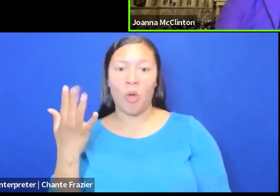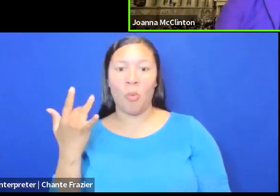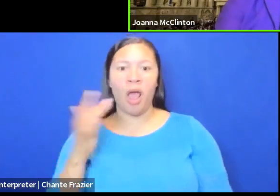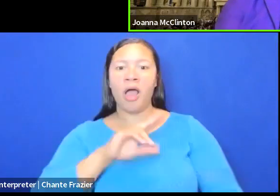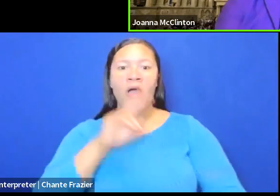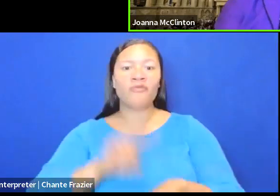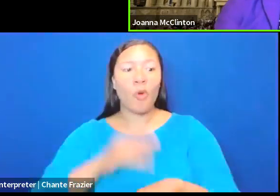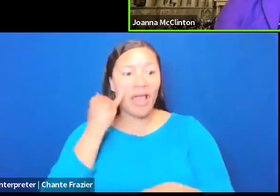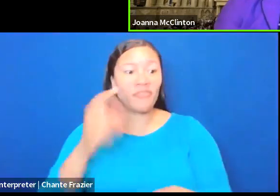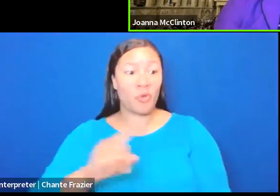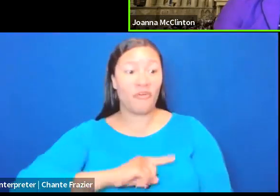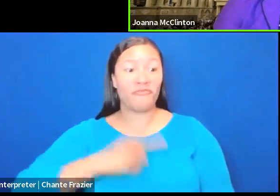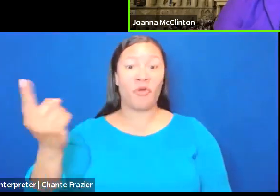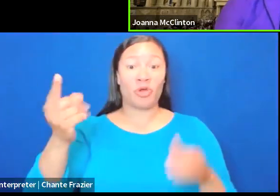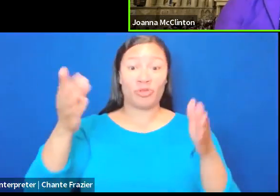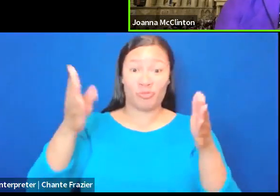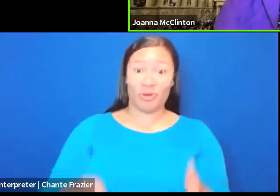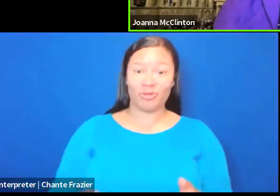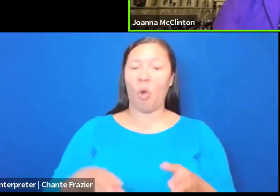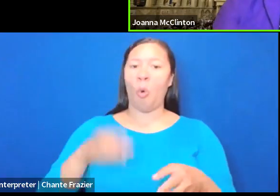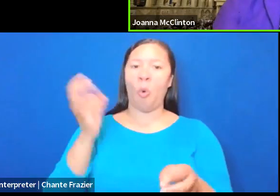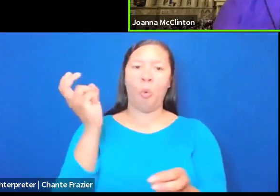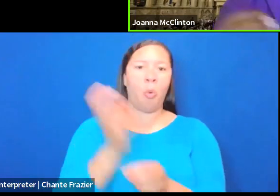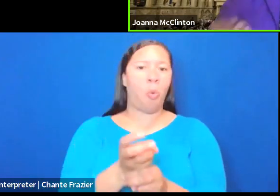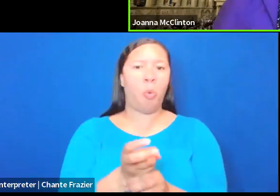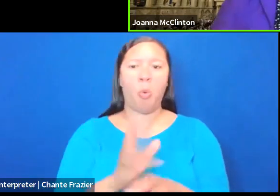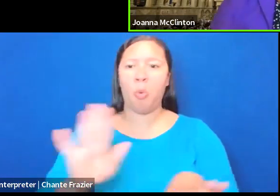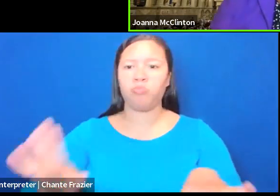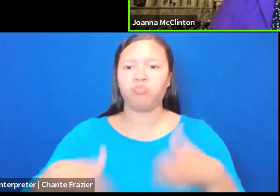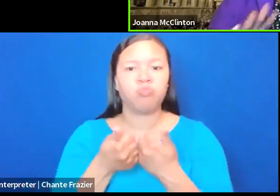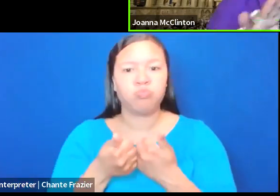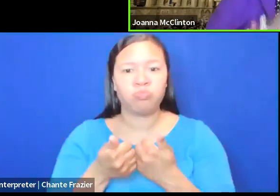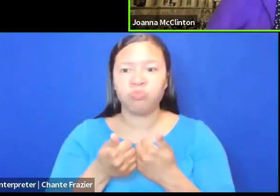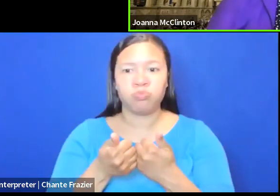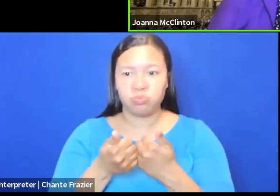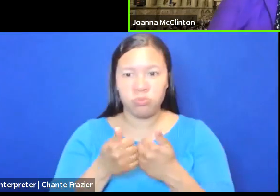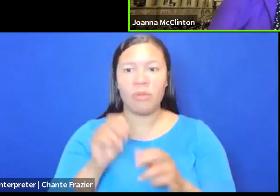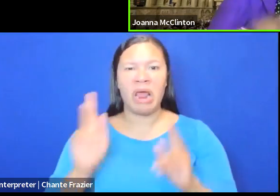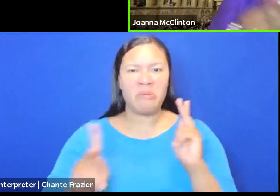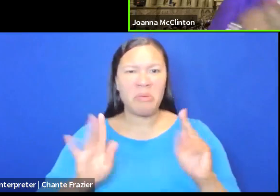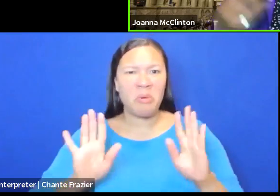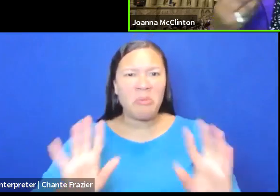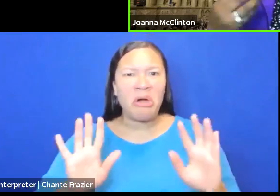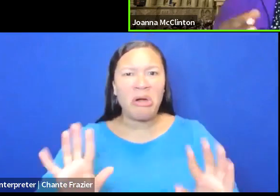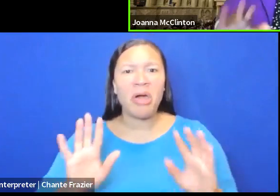You probably want to get into the ins and outs of being the first woman leader. We have to talk about most of that